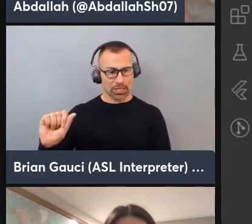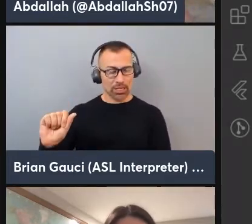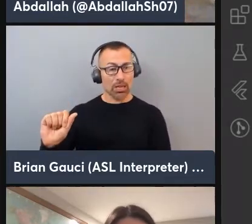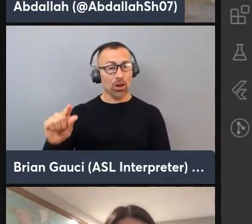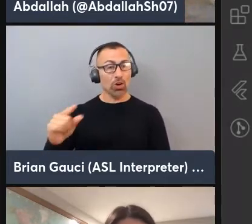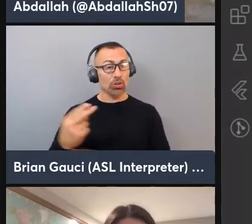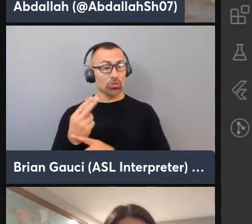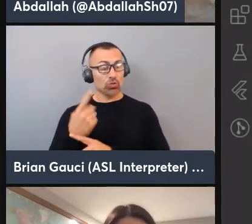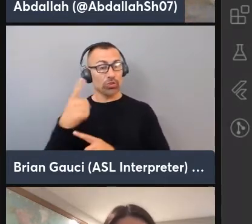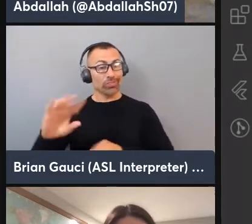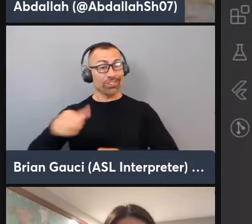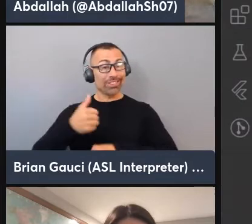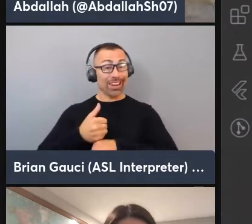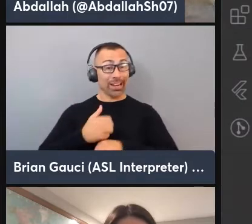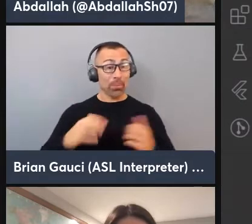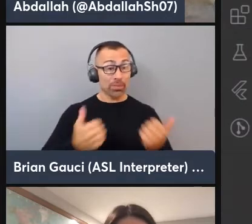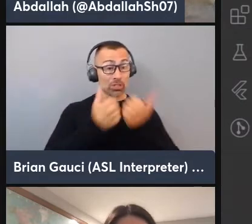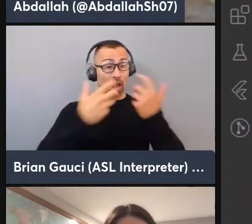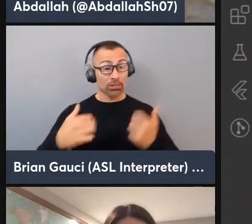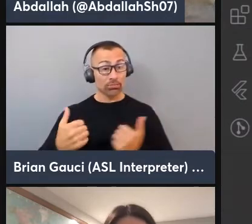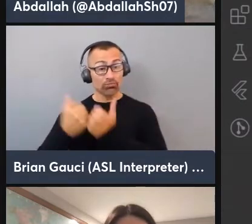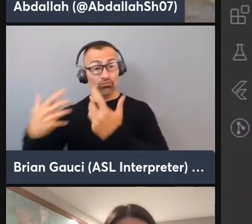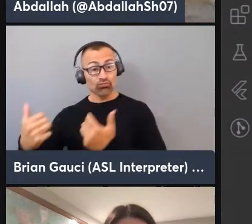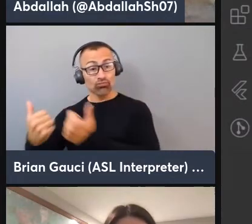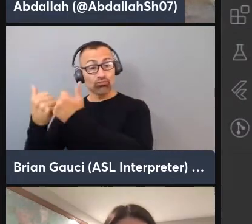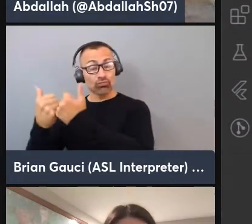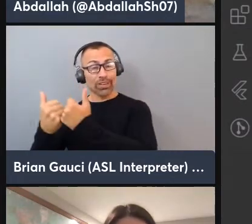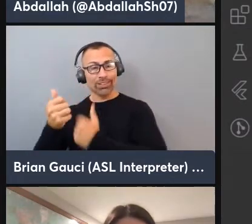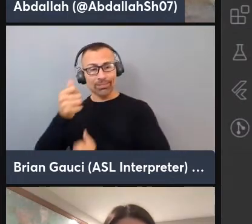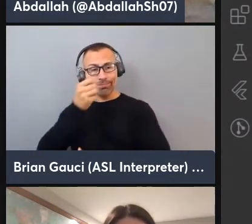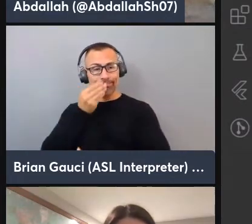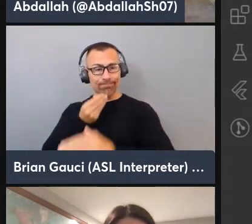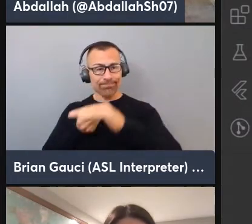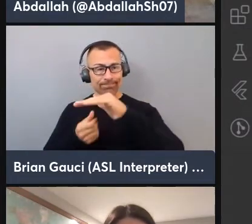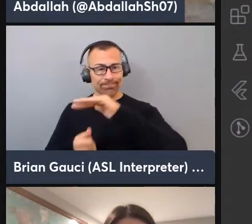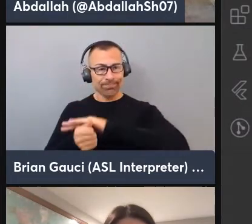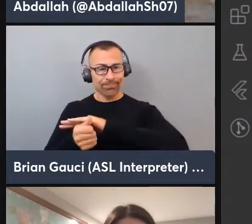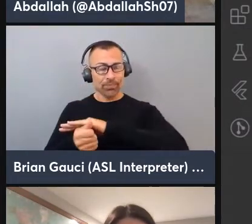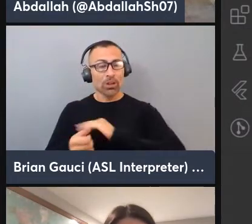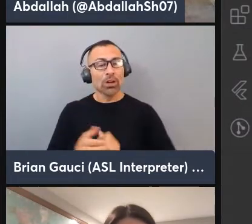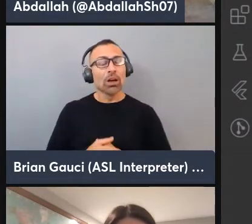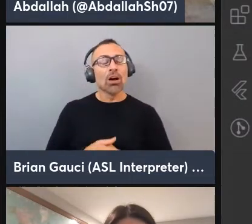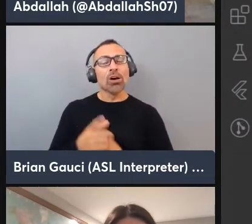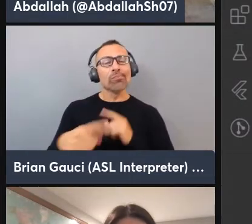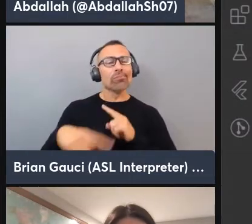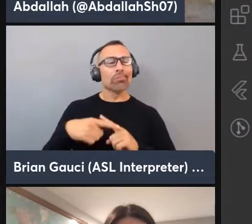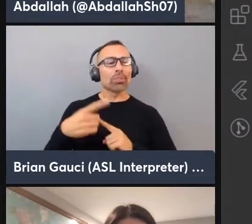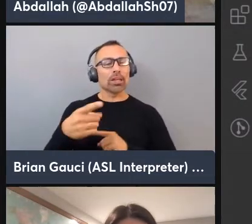the challenges in Cognito, in addition to determining what the responses to those challenges are.